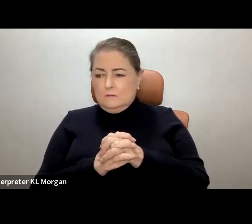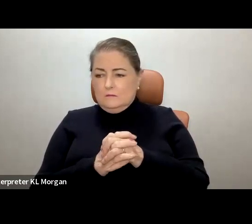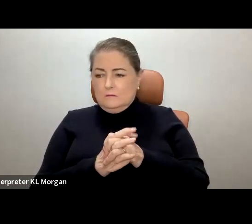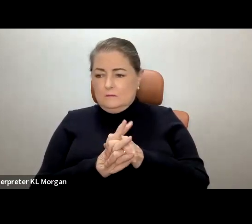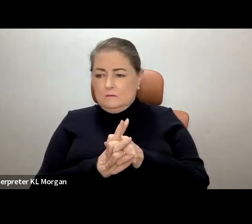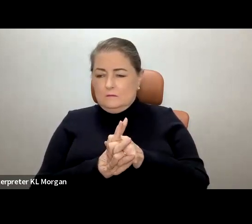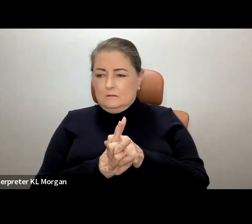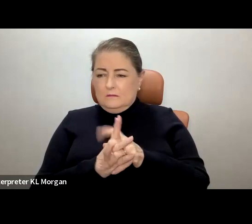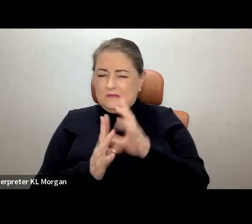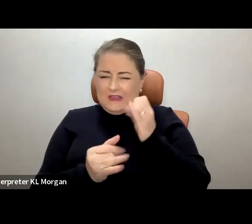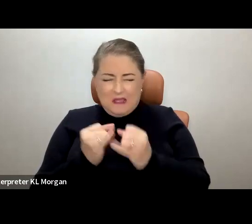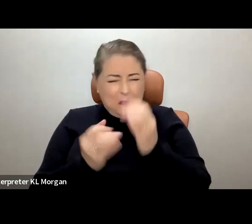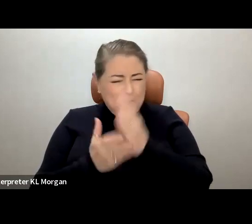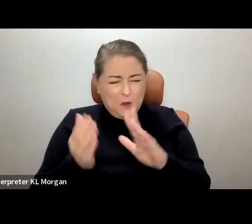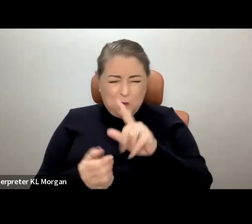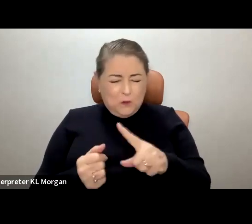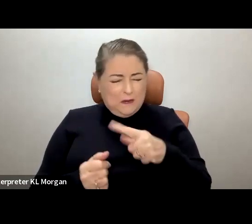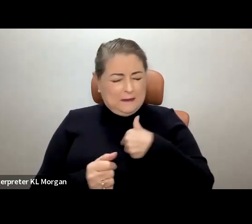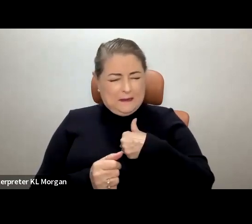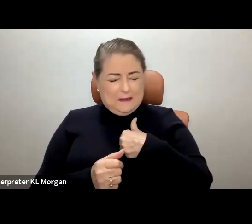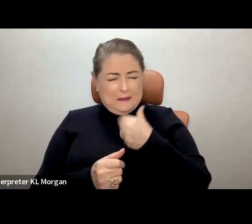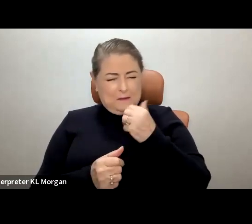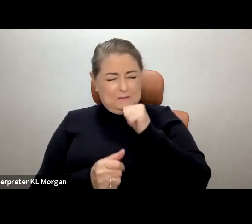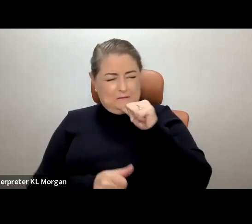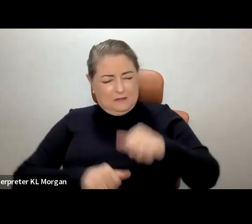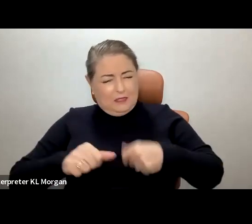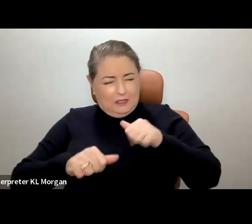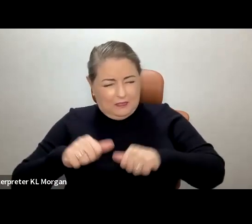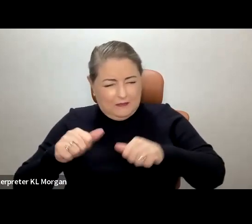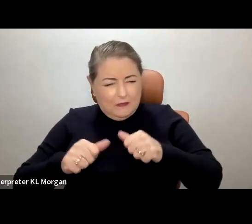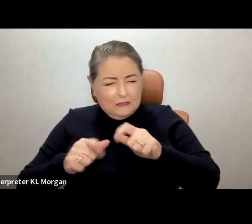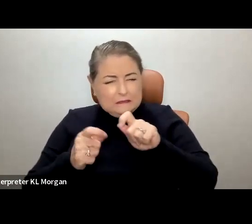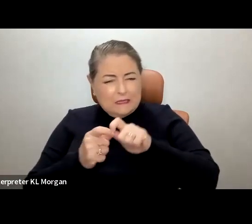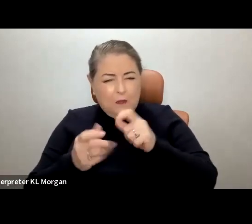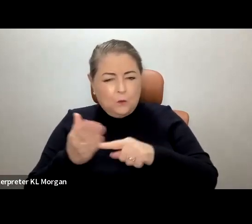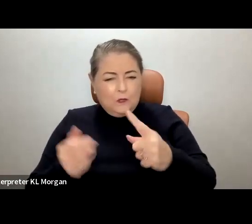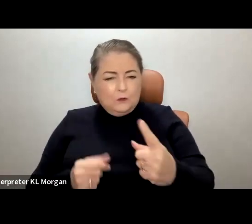the question that I'm not clear on what you what you're asking?